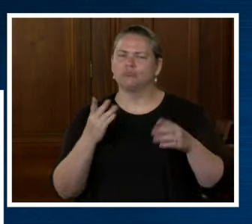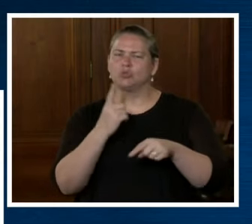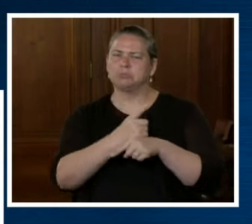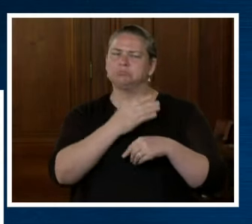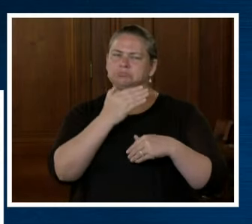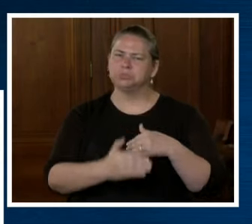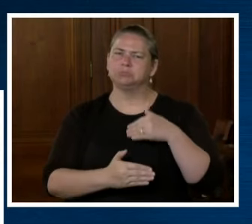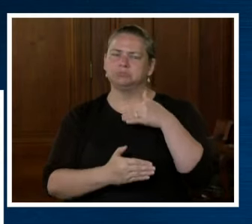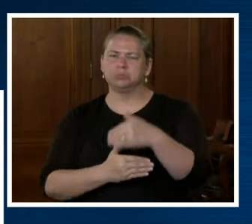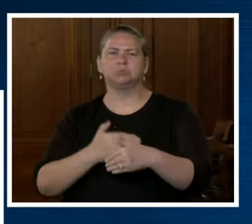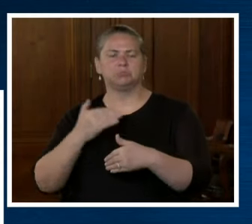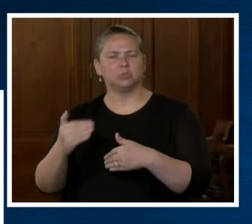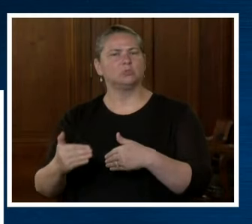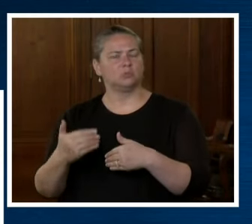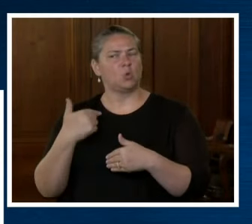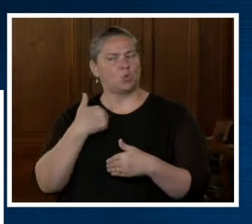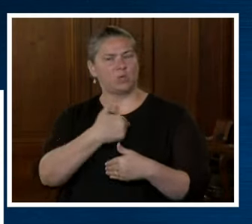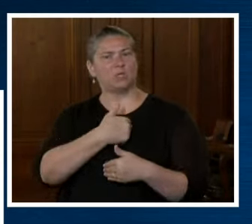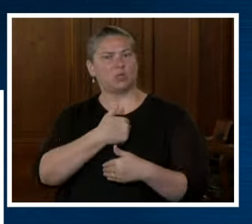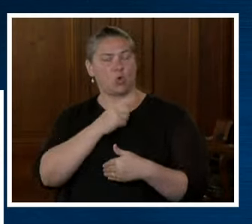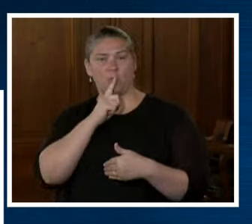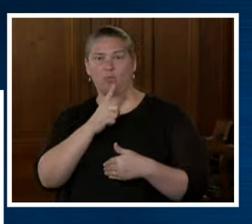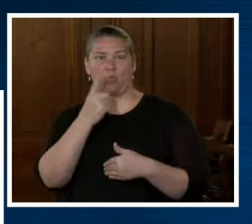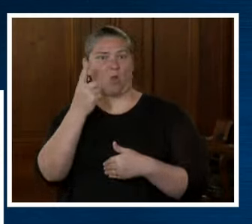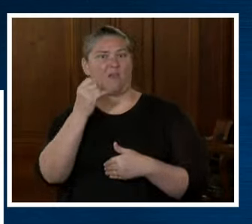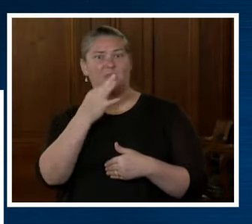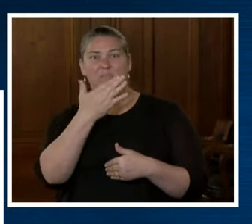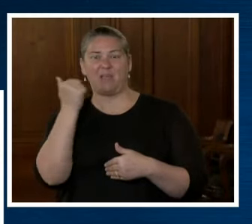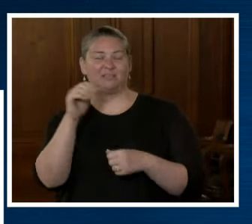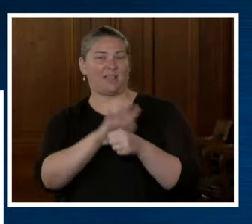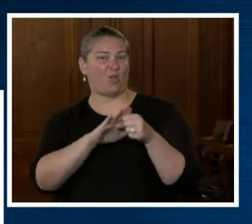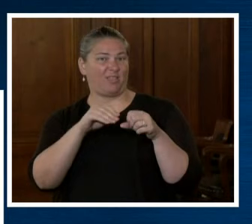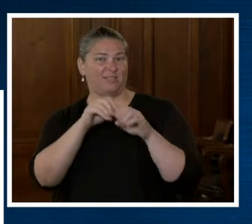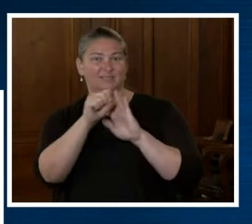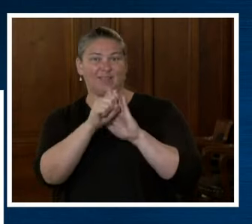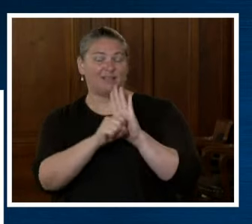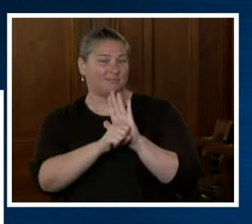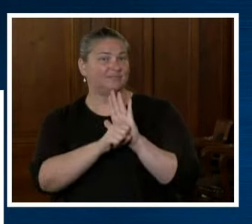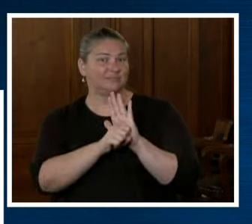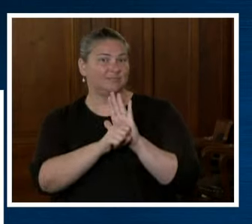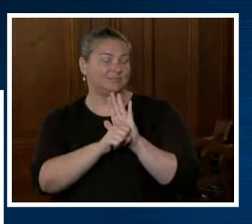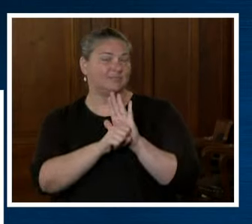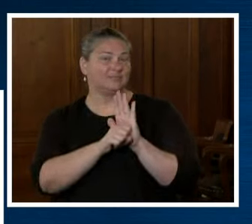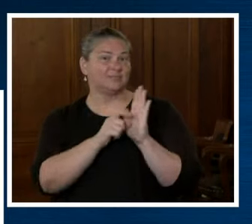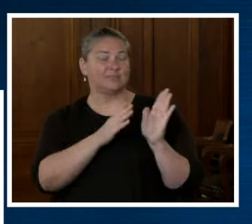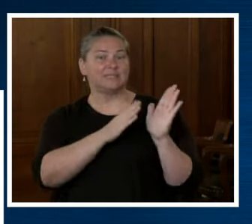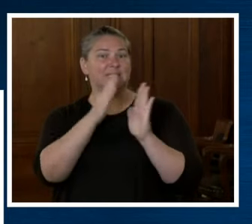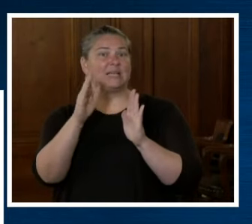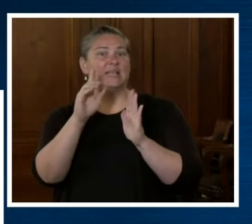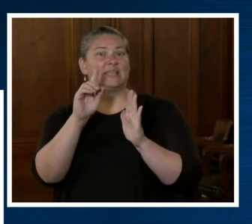IS STILL A PANDEMIC. AND WE HAVE SEEN -- WE HAVE SEEN